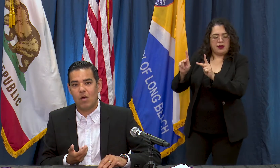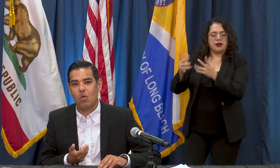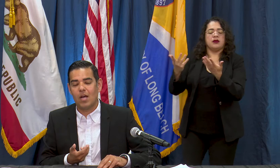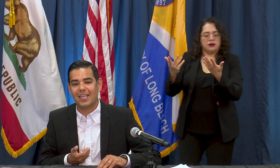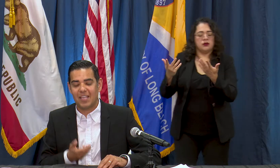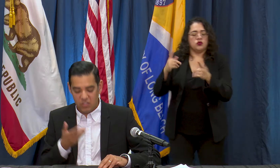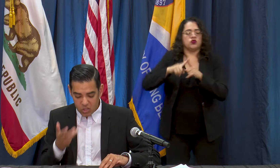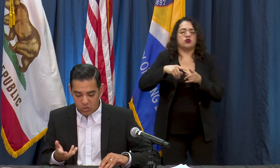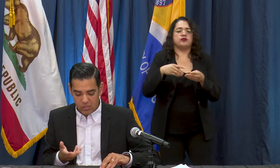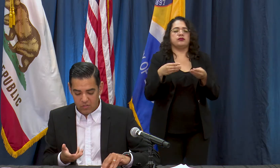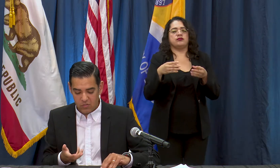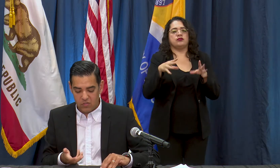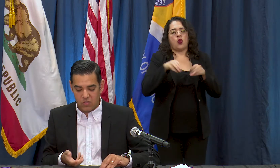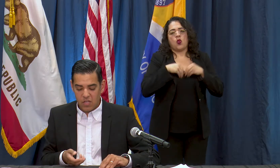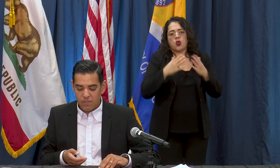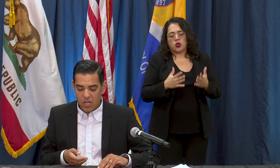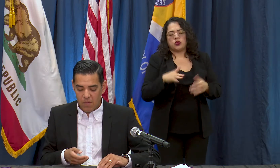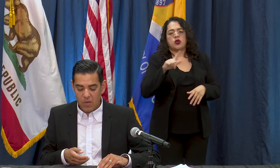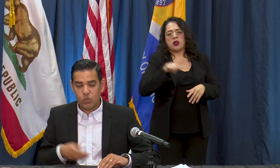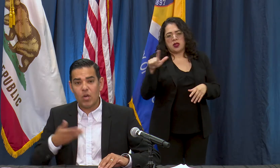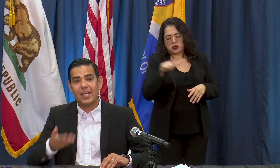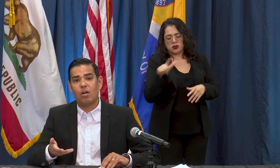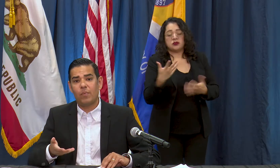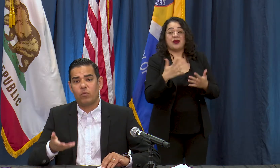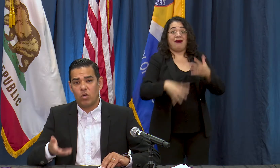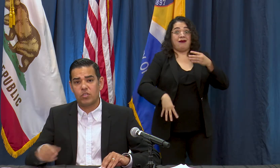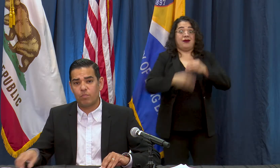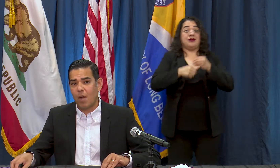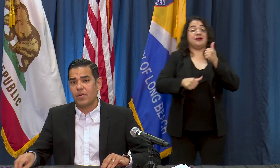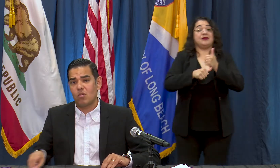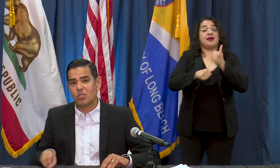getting additional assistance and we're trying to help of course property owners